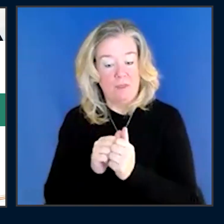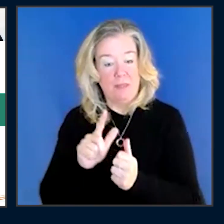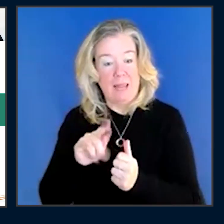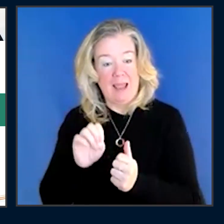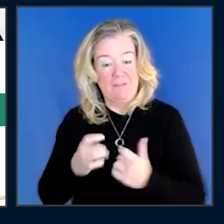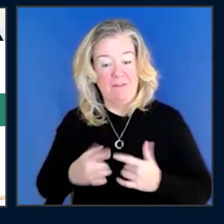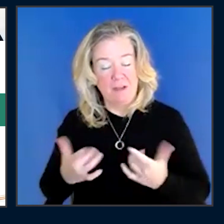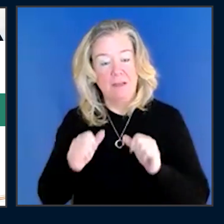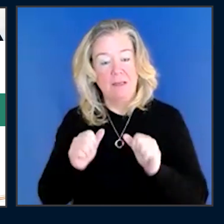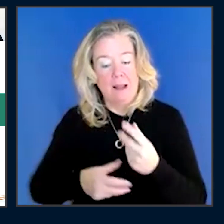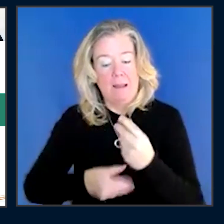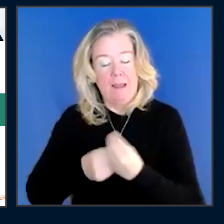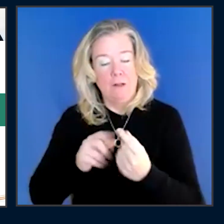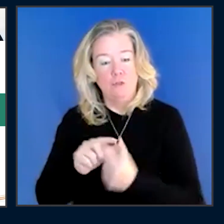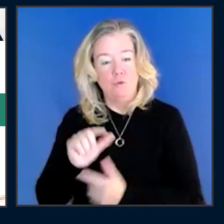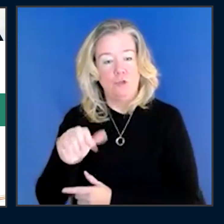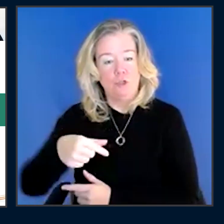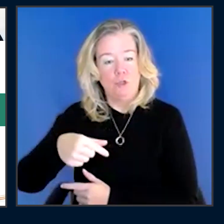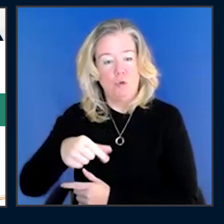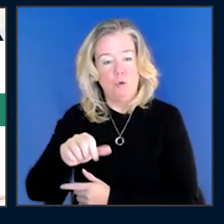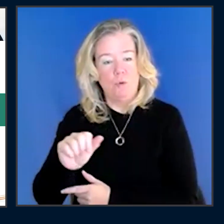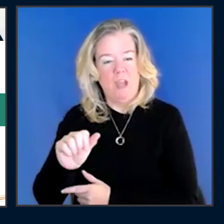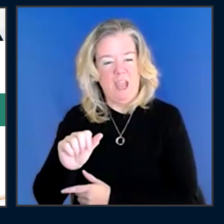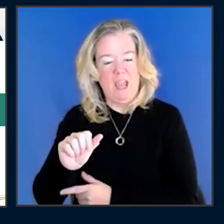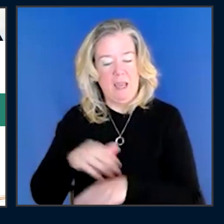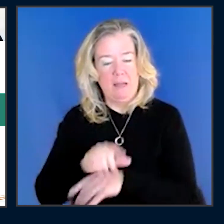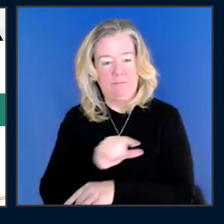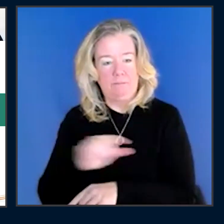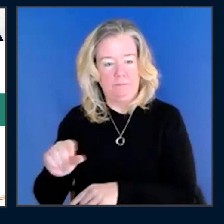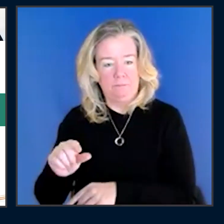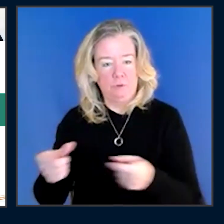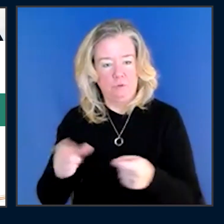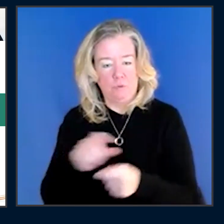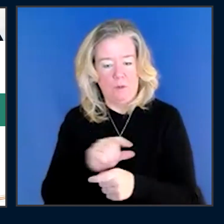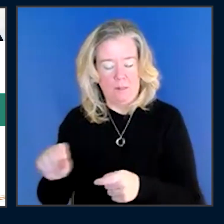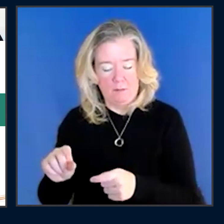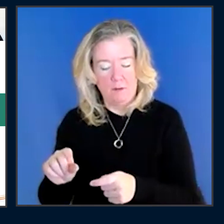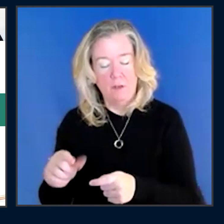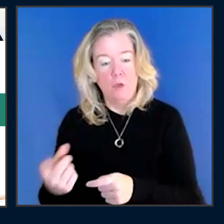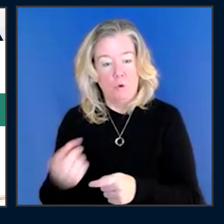can be added to the Q&A feature located in your Zoom controls. Questions will remain anonymous